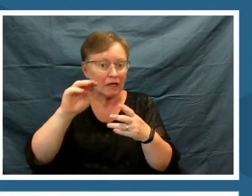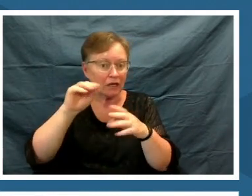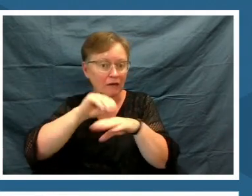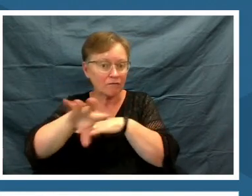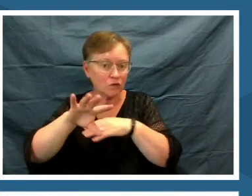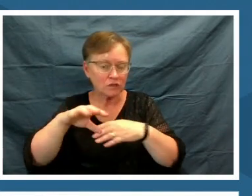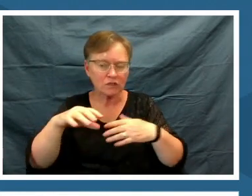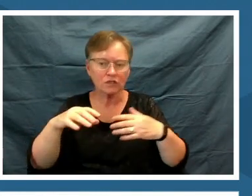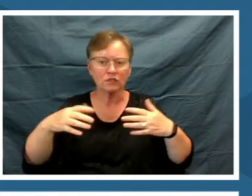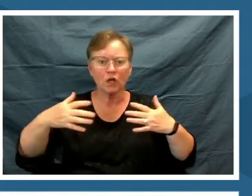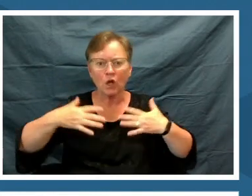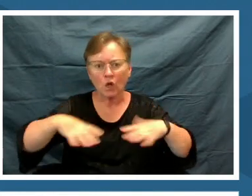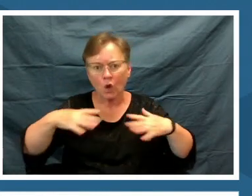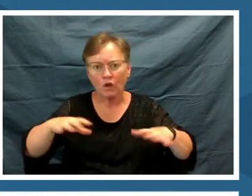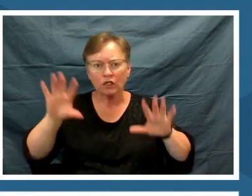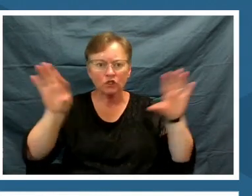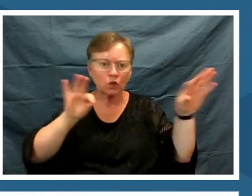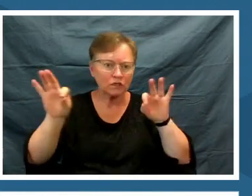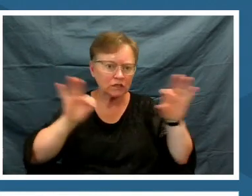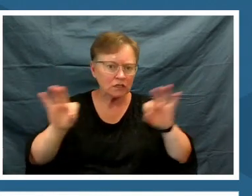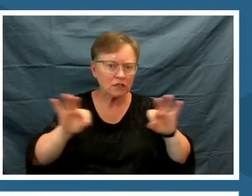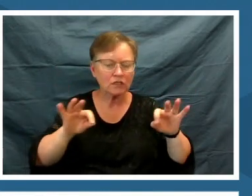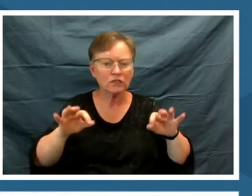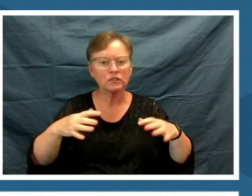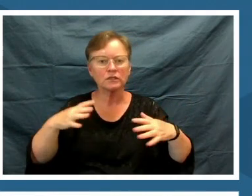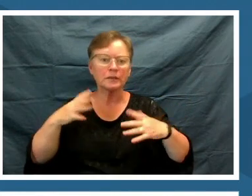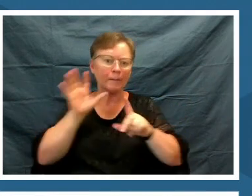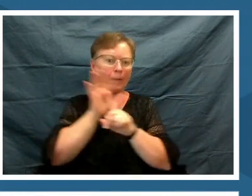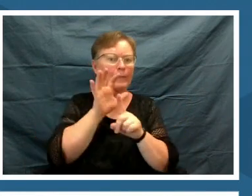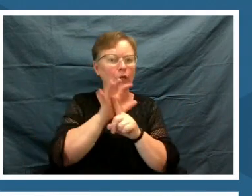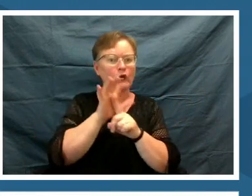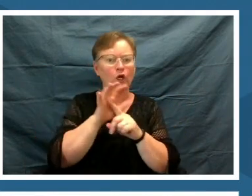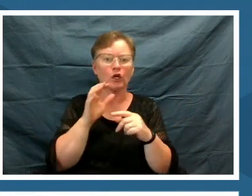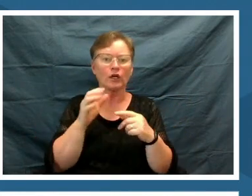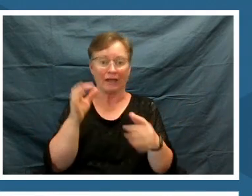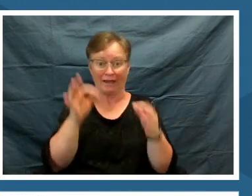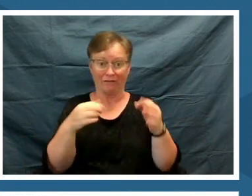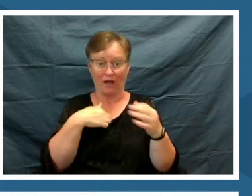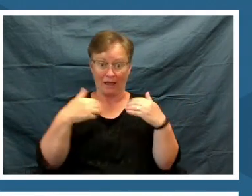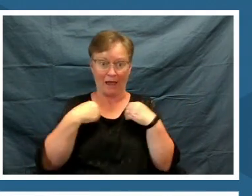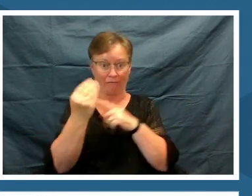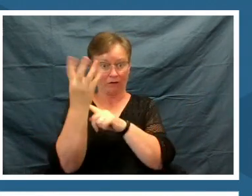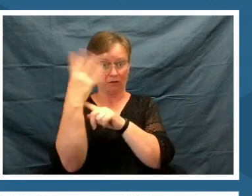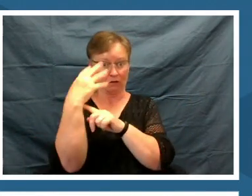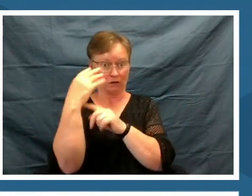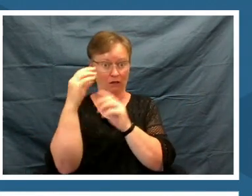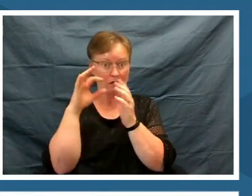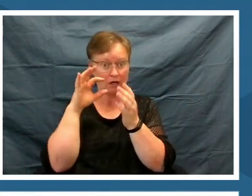if i have a social media account i don't want to be caught wearing the same thing